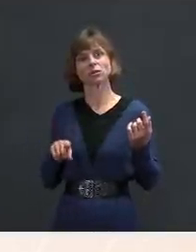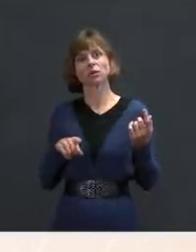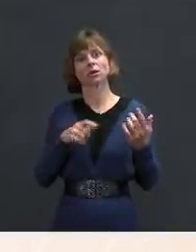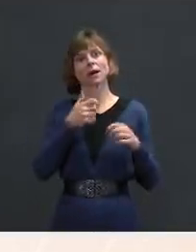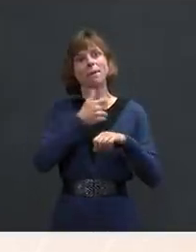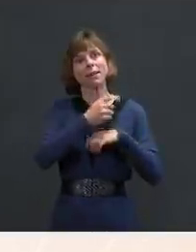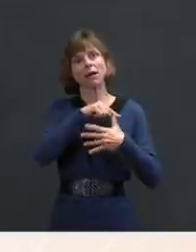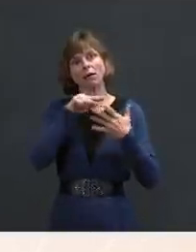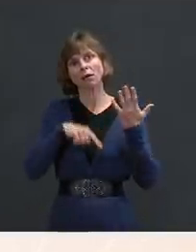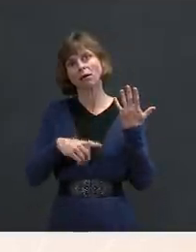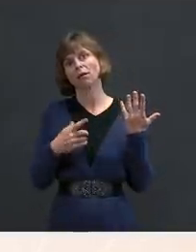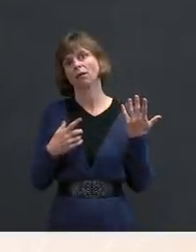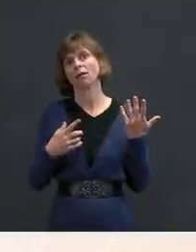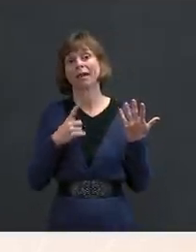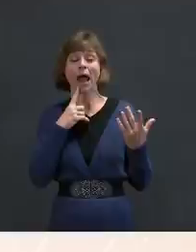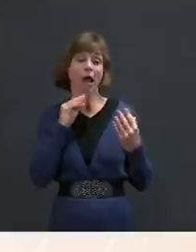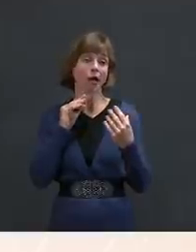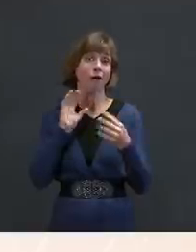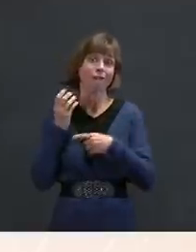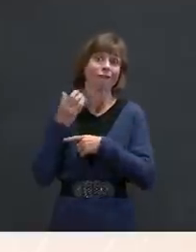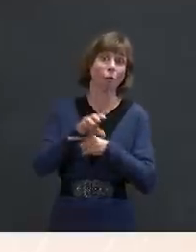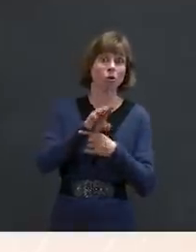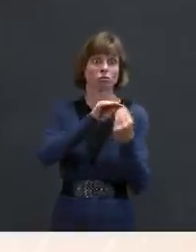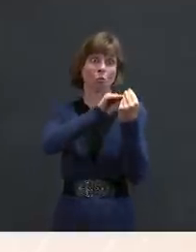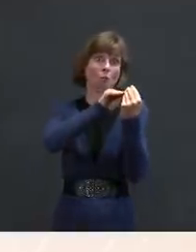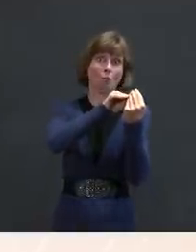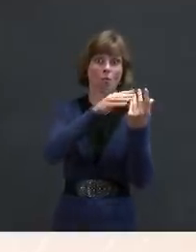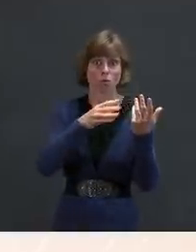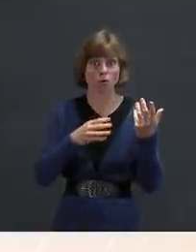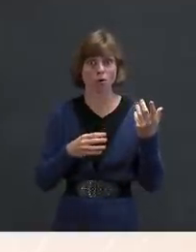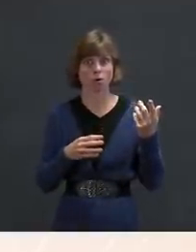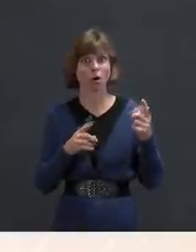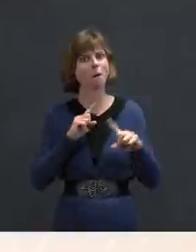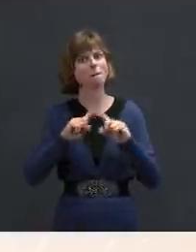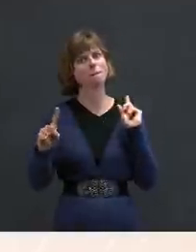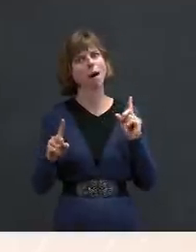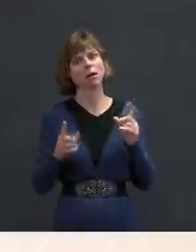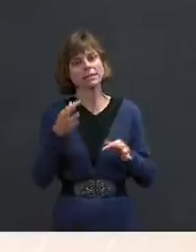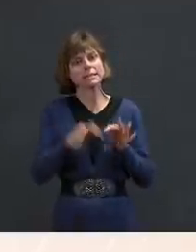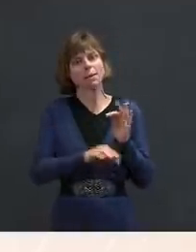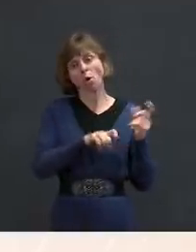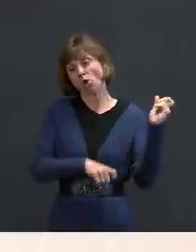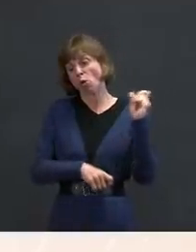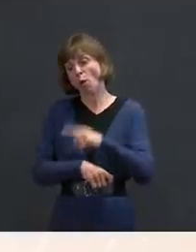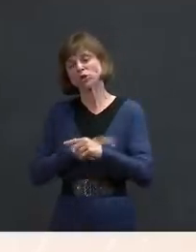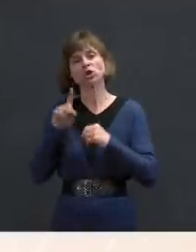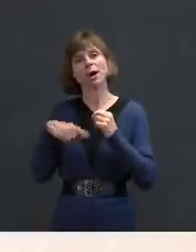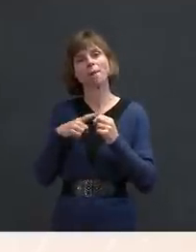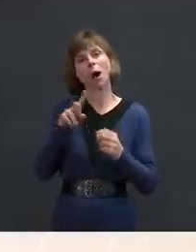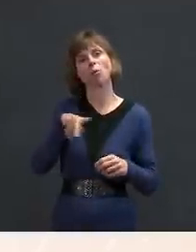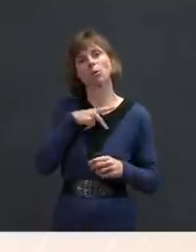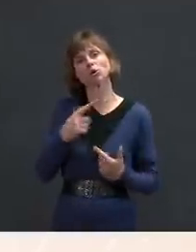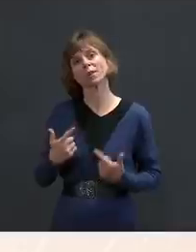a forcible kiss or an unwelcomed physical overture. But just mere questions about someone's personal life or sex life or romantic life,